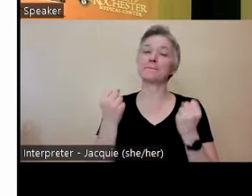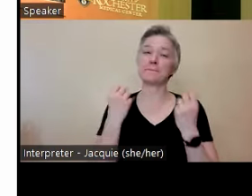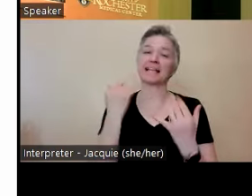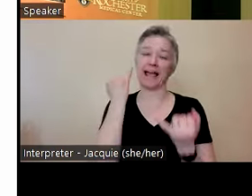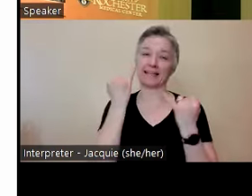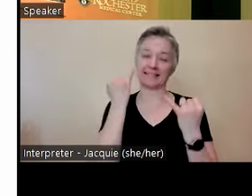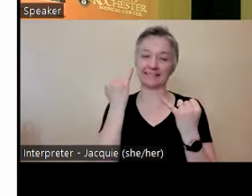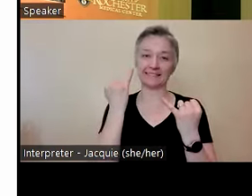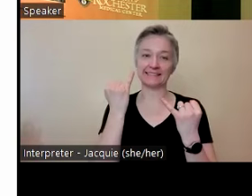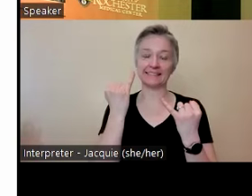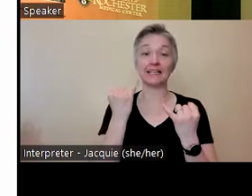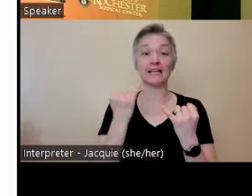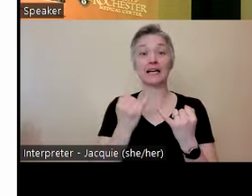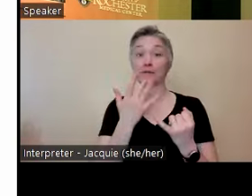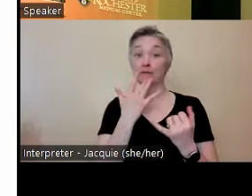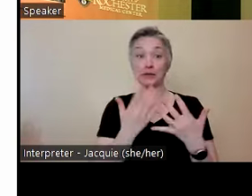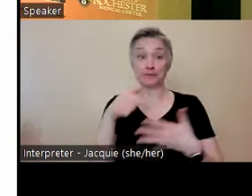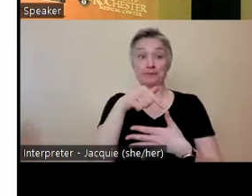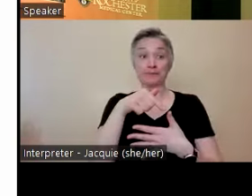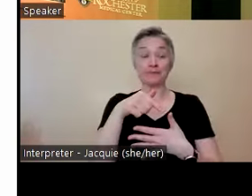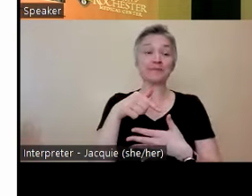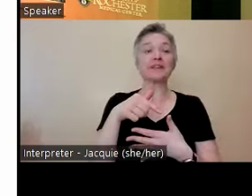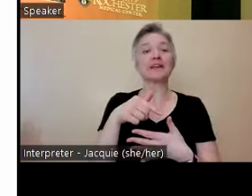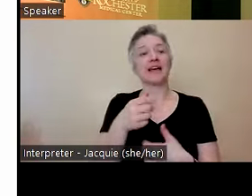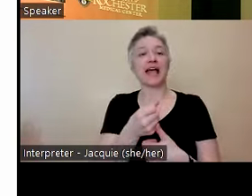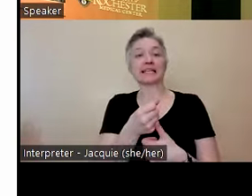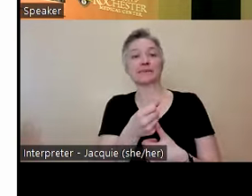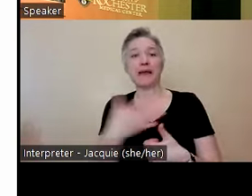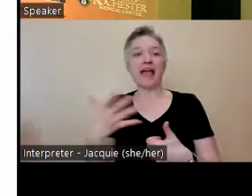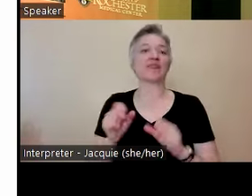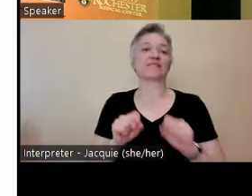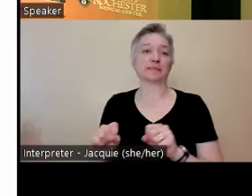include expanding study 3's feasibility study I'm sure you could have guessed that so we have some